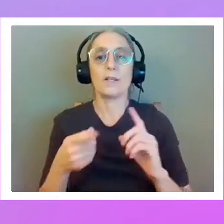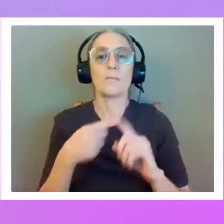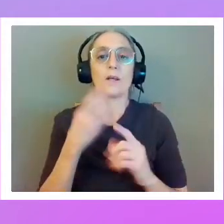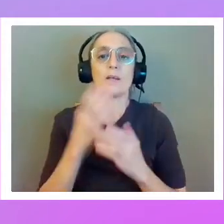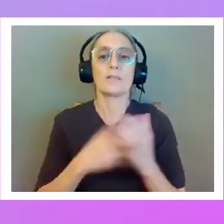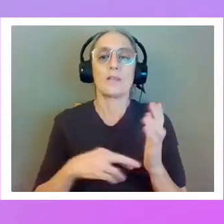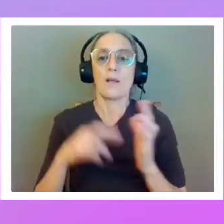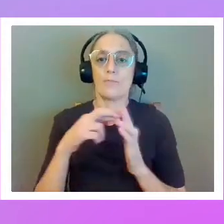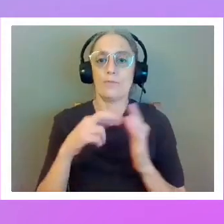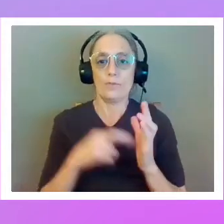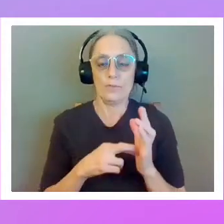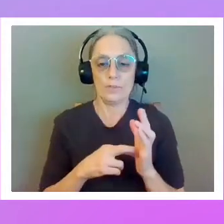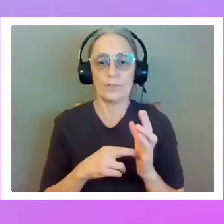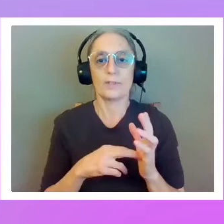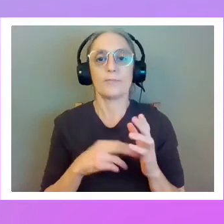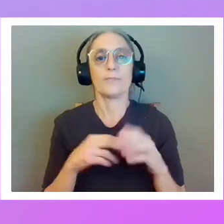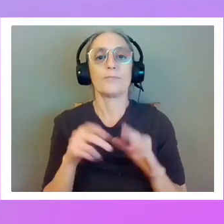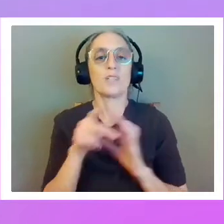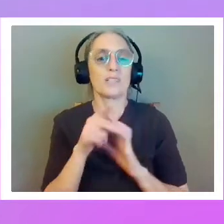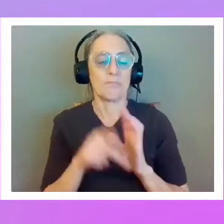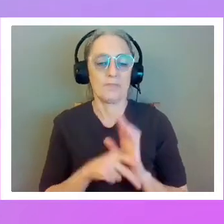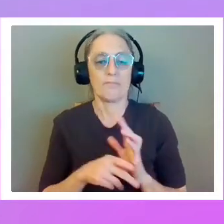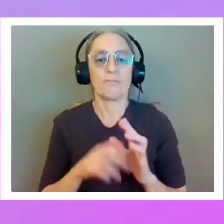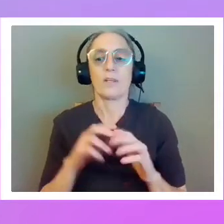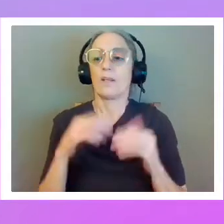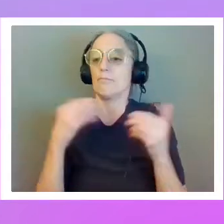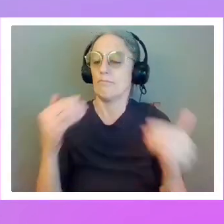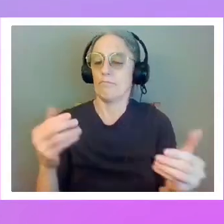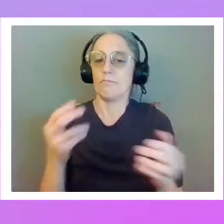we'll dive right into design research, interaction design,